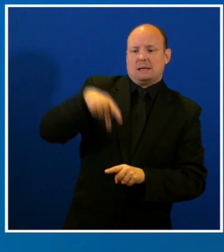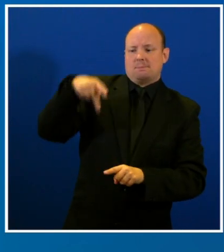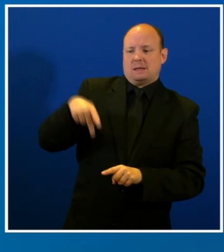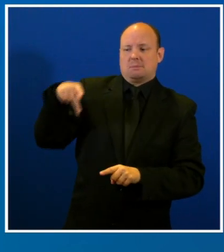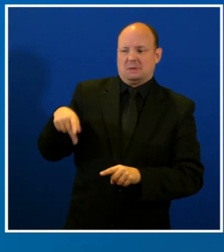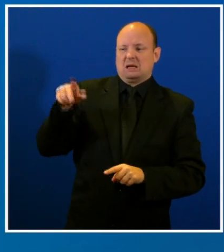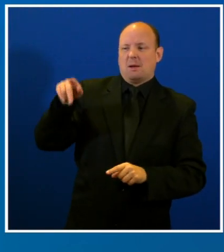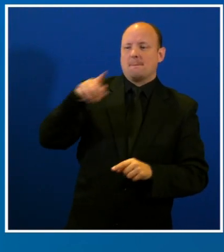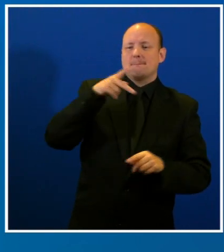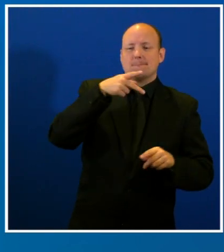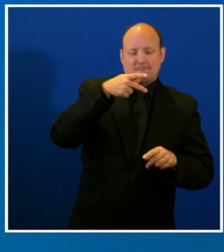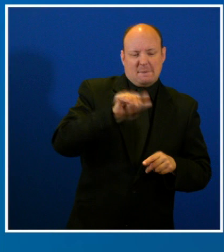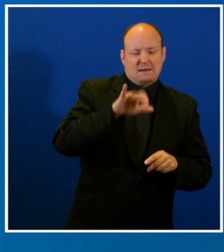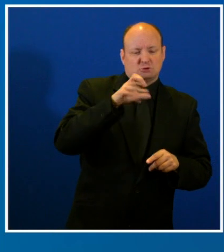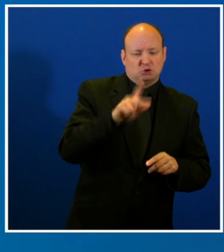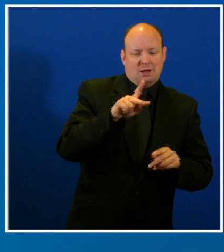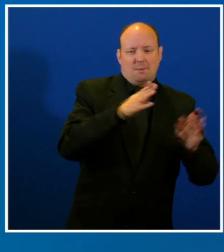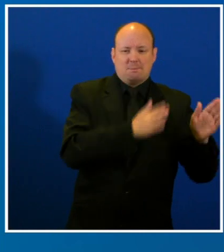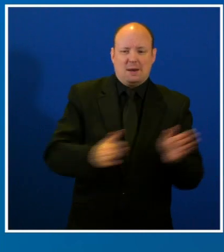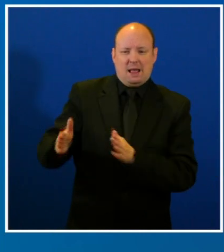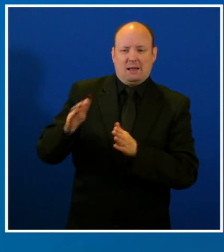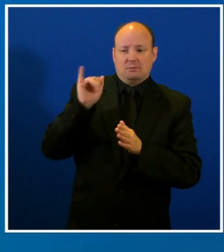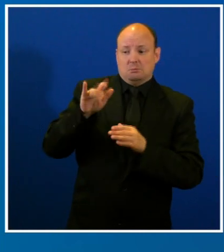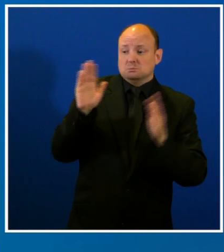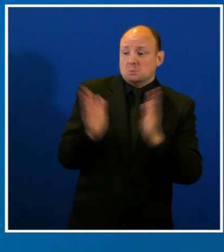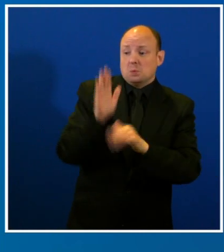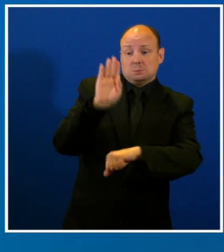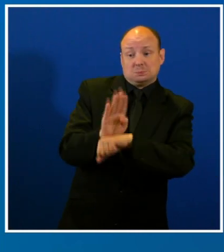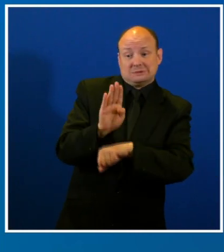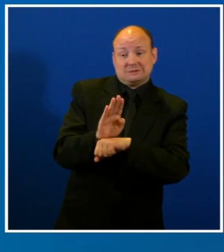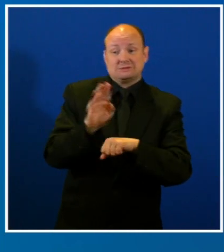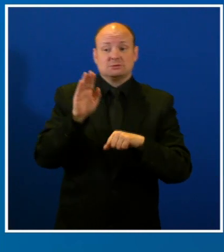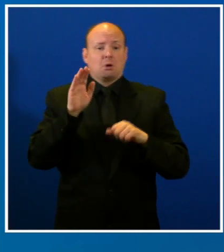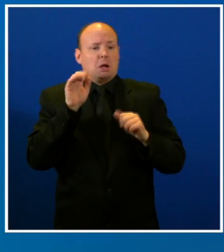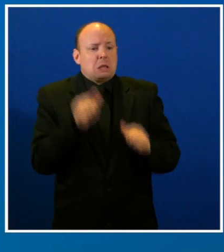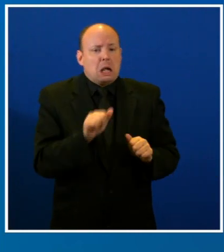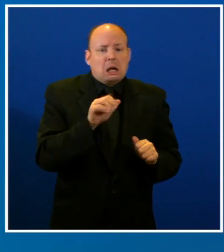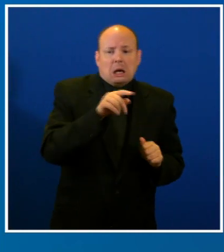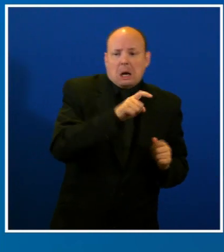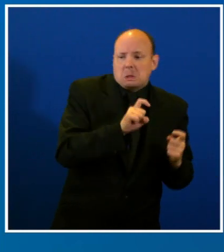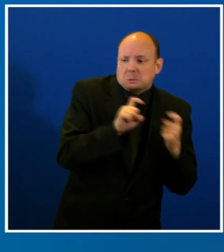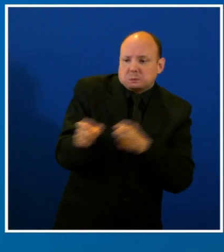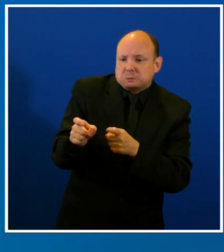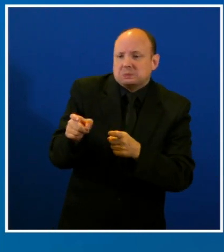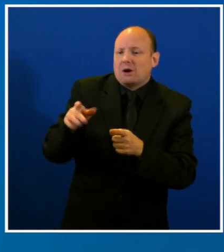from the small business administration or from their local bank. And if workers are kept in their